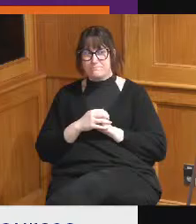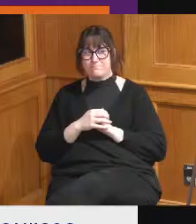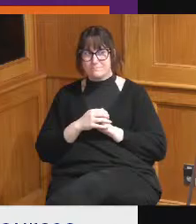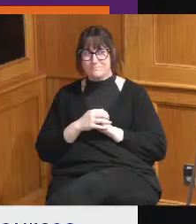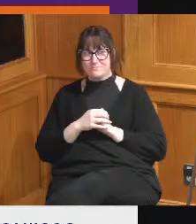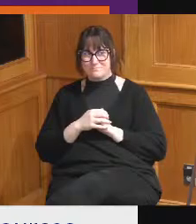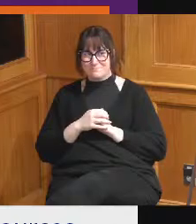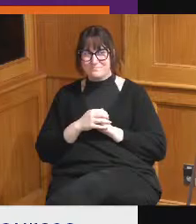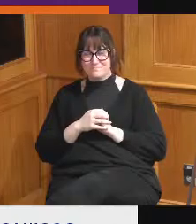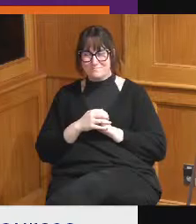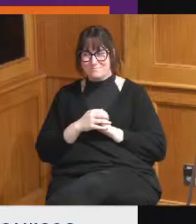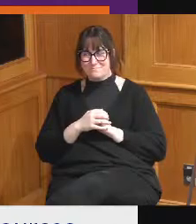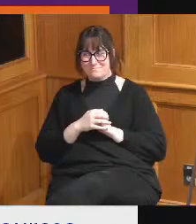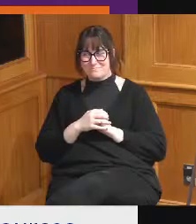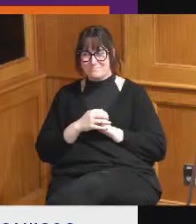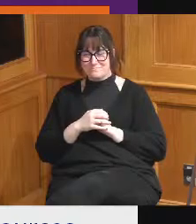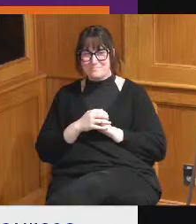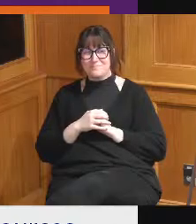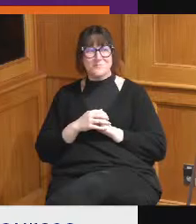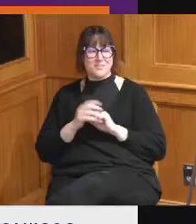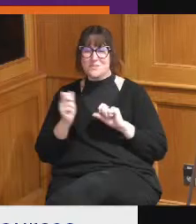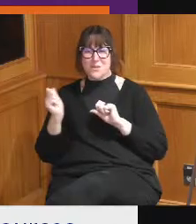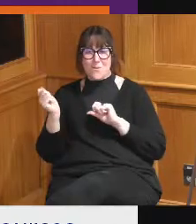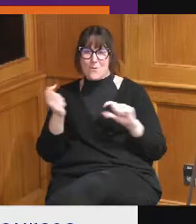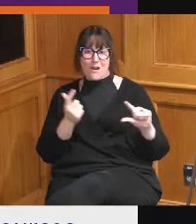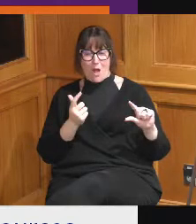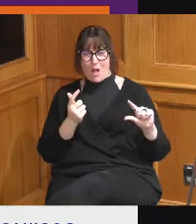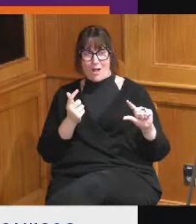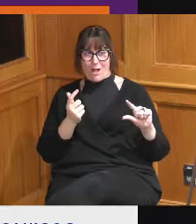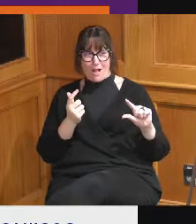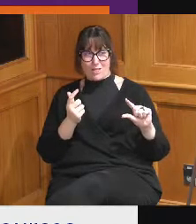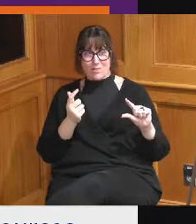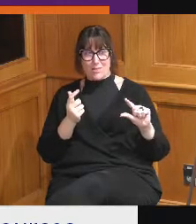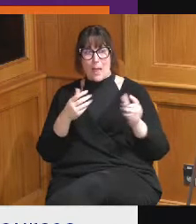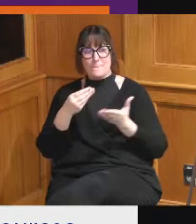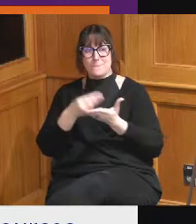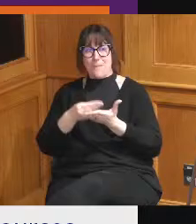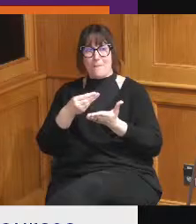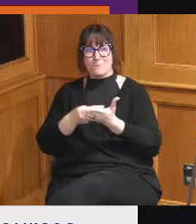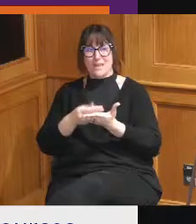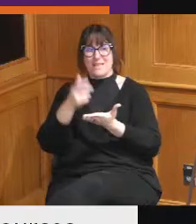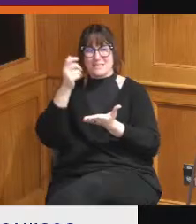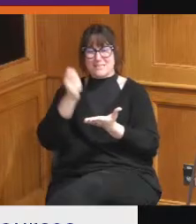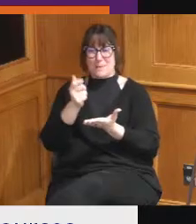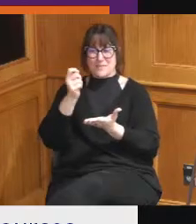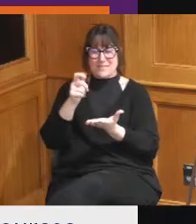and so you know a lot of these things contribute to the fact that there's just no way around the public subsidy need is there when you're talking about affordable housing development it always